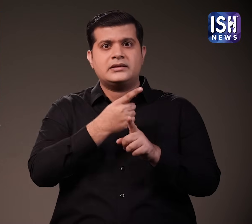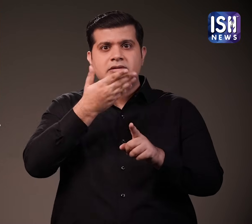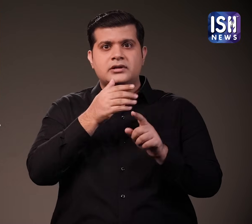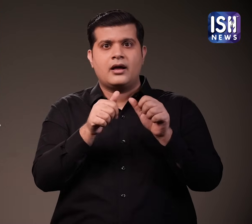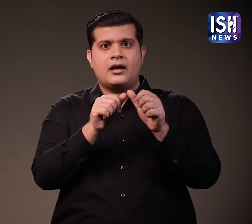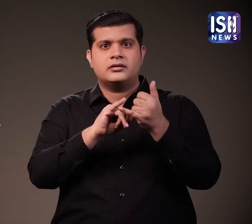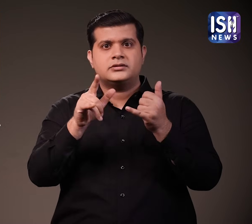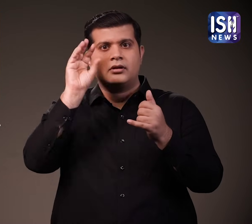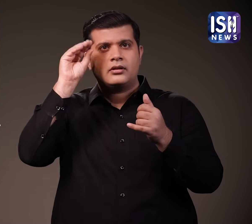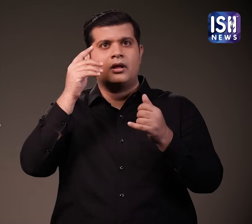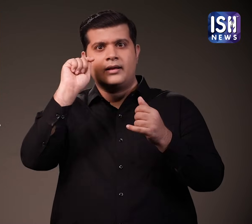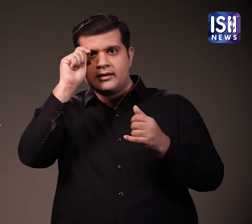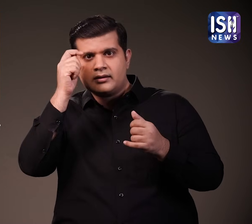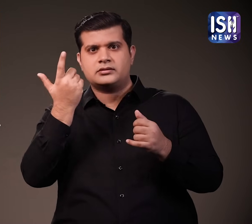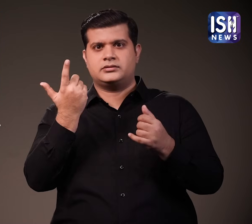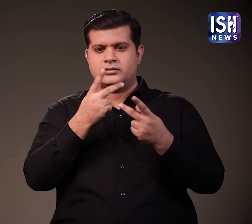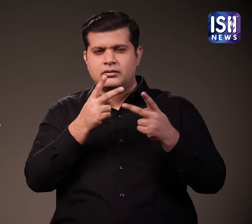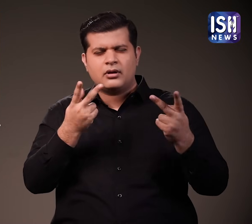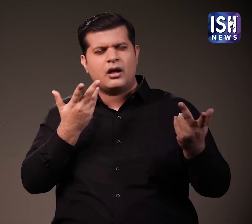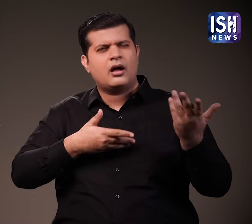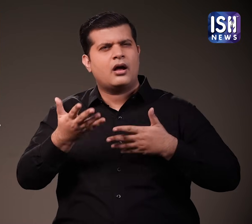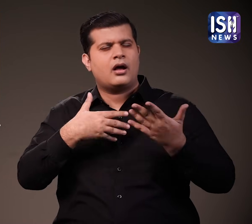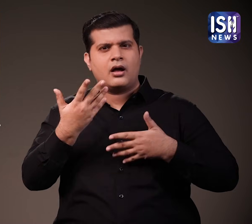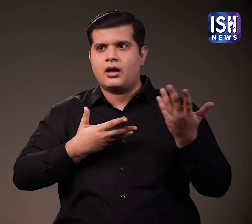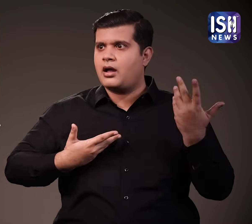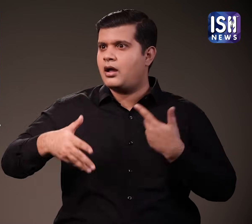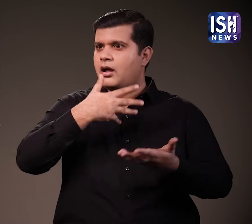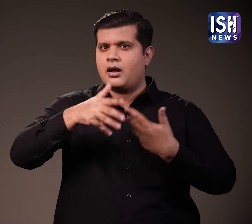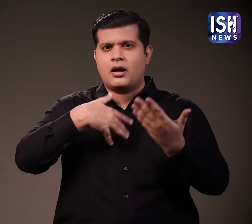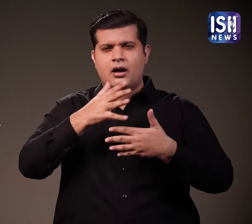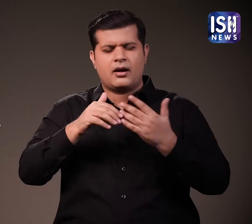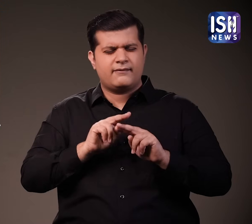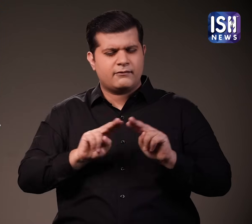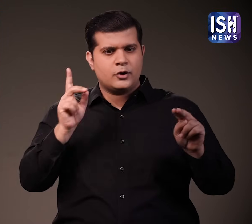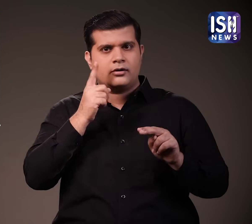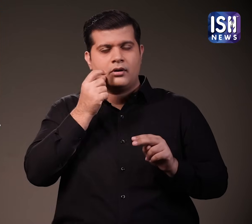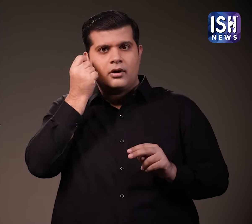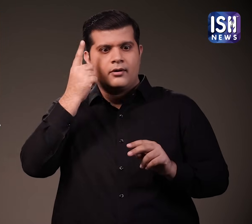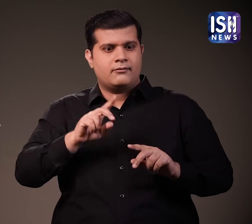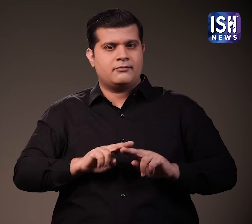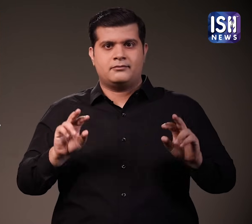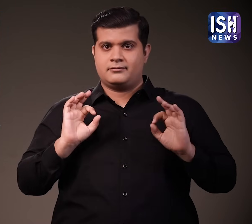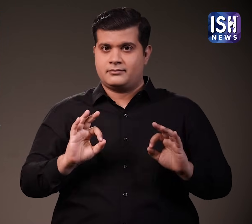Being taught English and other subjects through ASL and socializing with other Deaf, he understood everything.